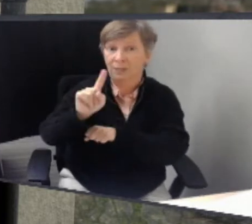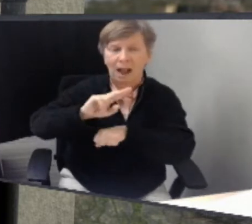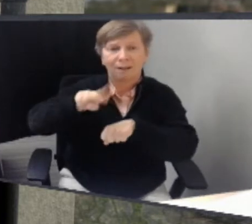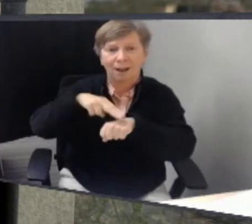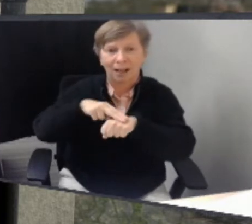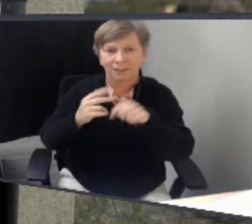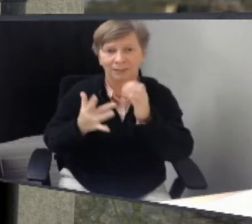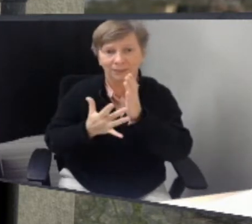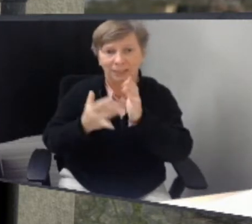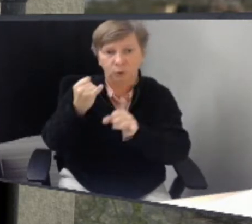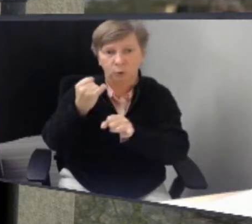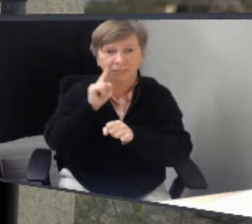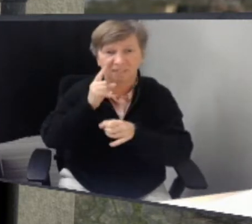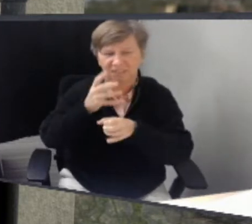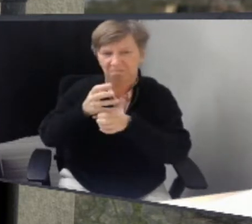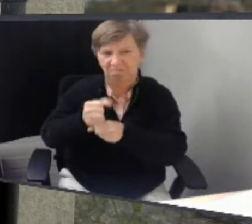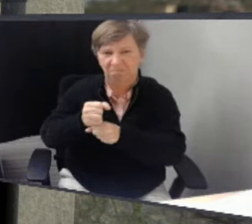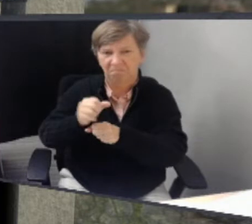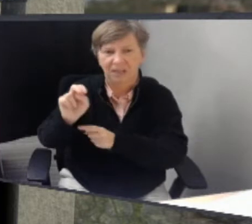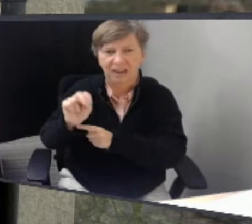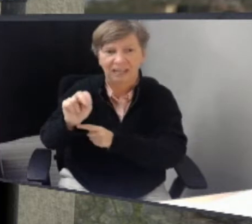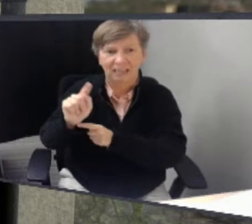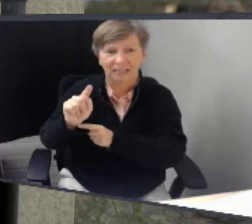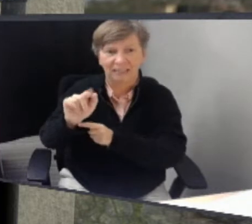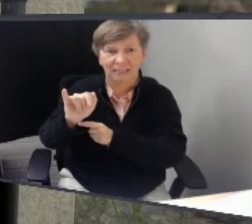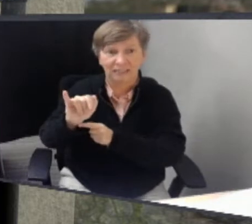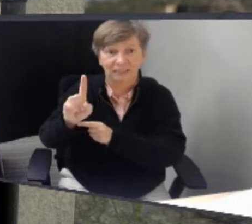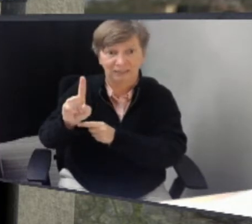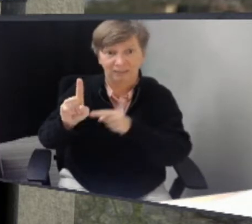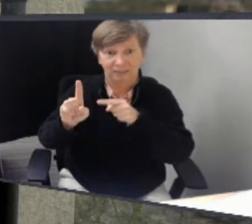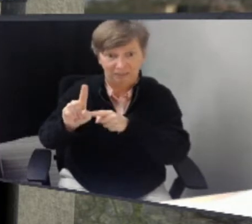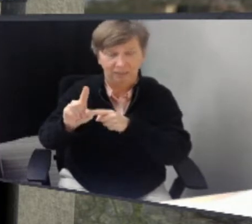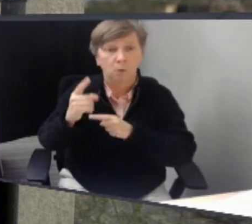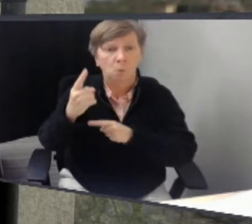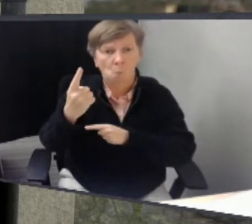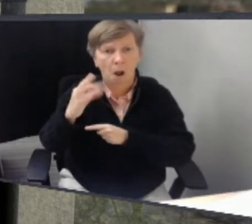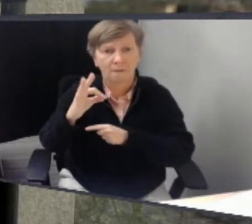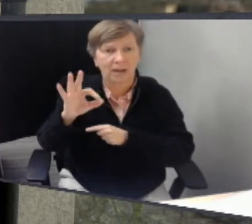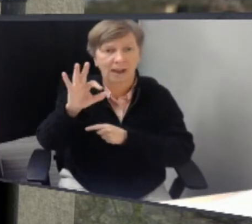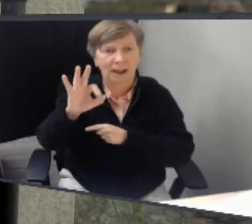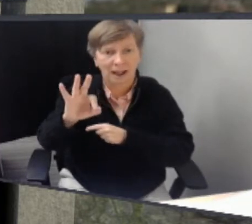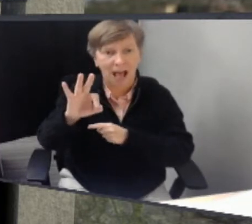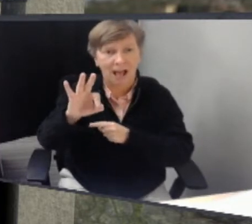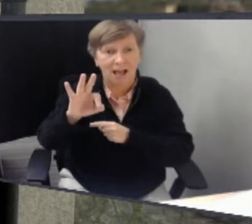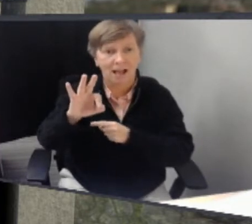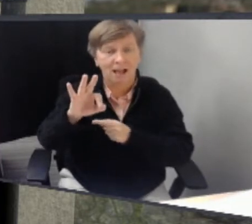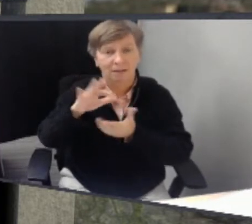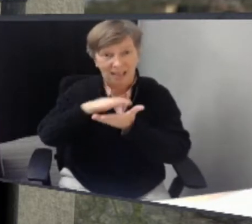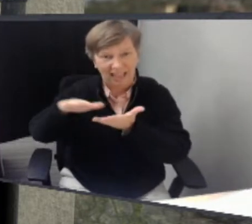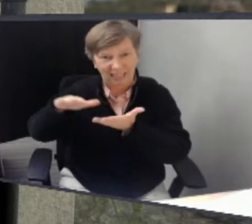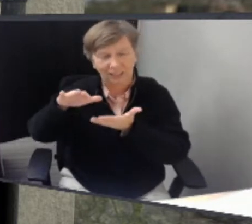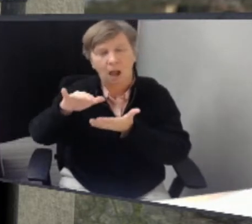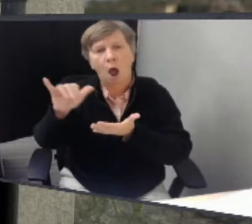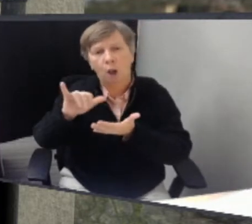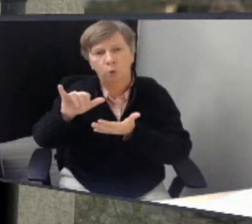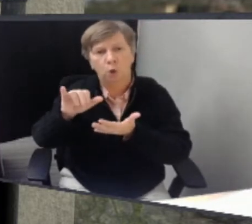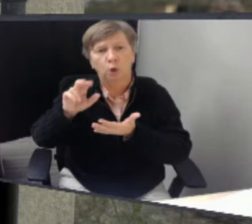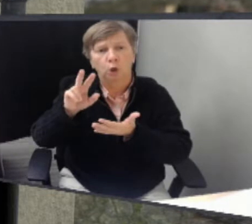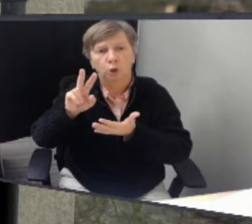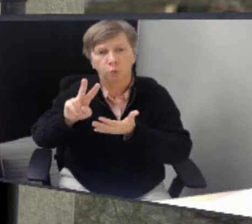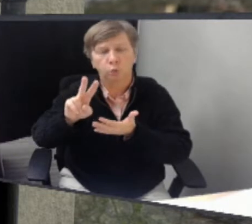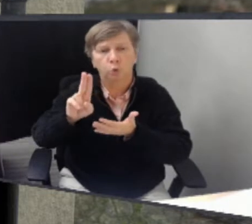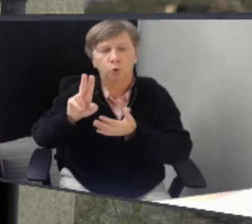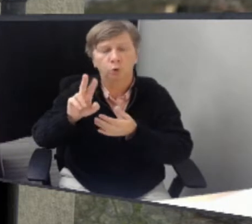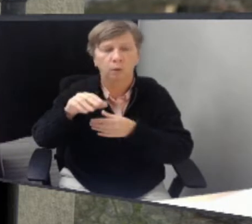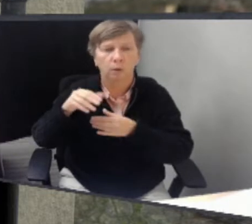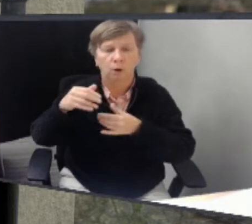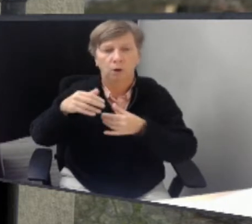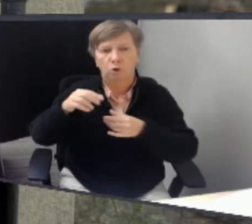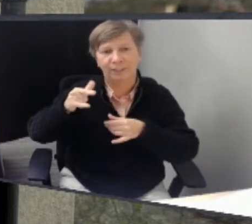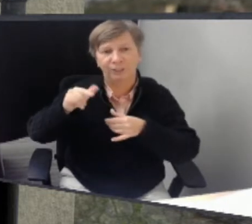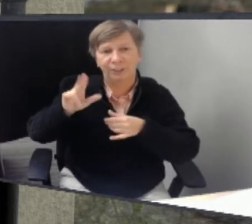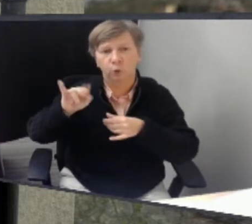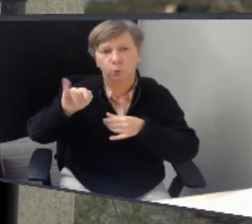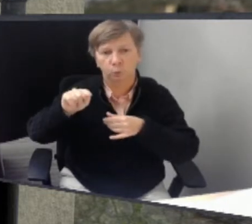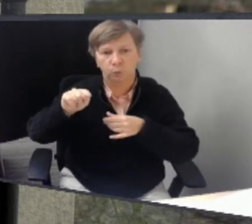work. I work at the National Technical Institute for the Deaf NTID which is one of nine colleges,